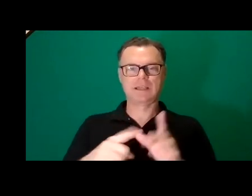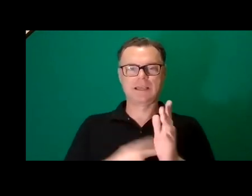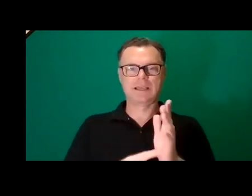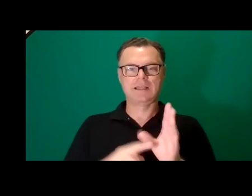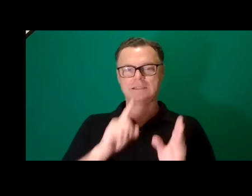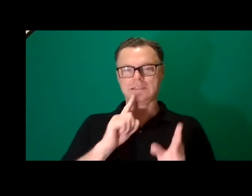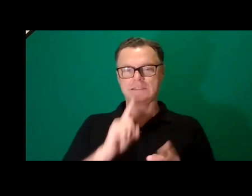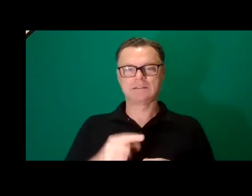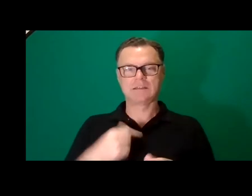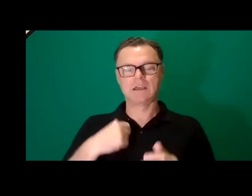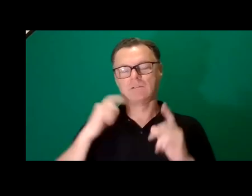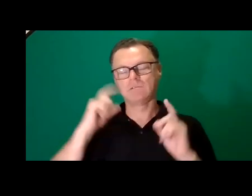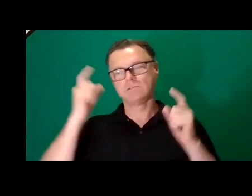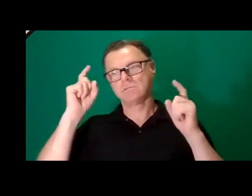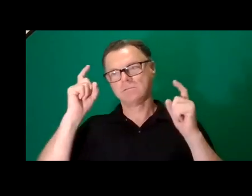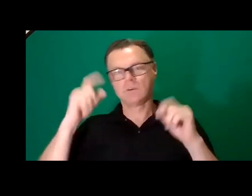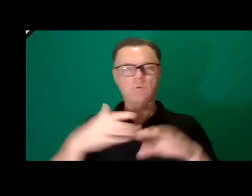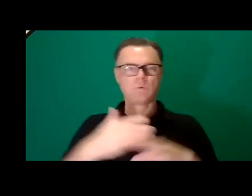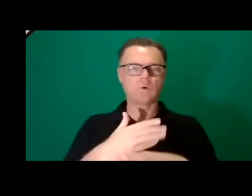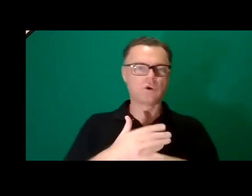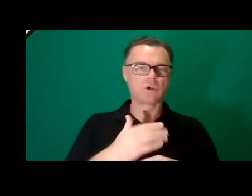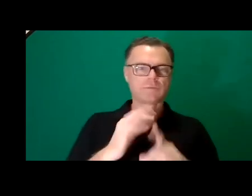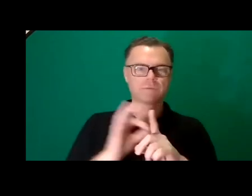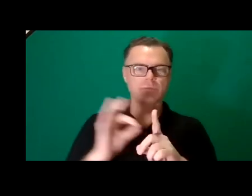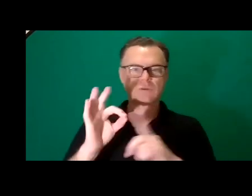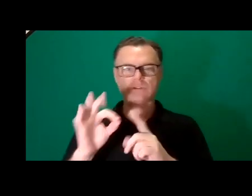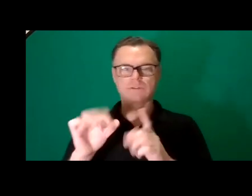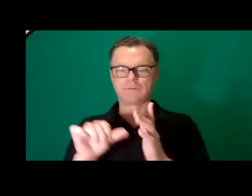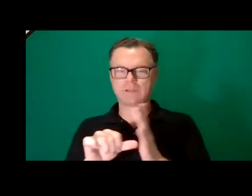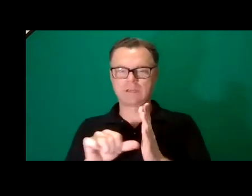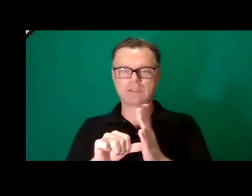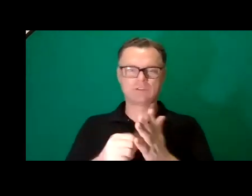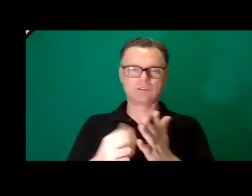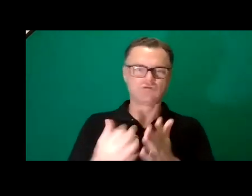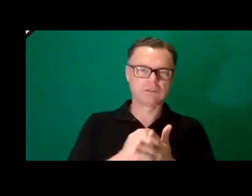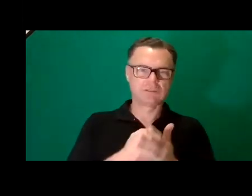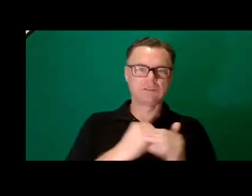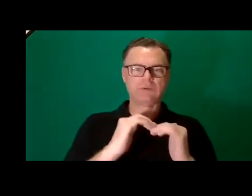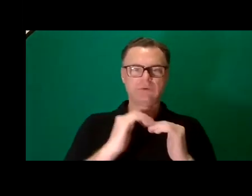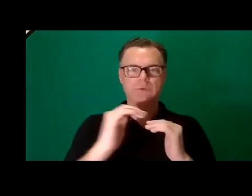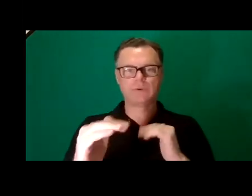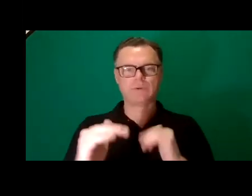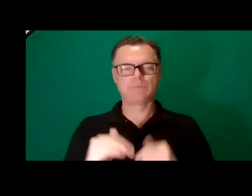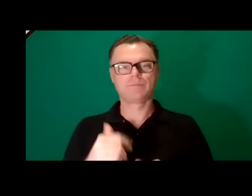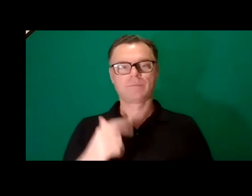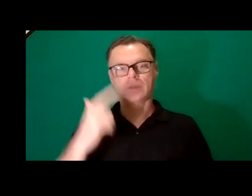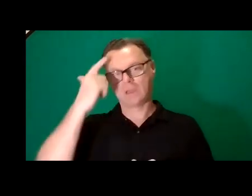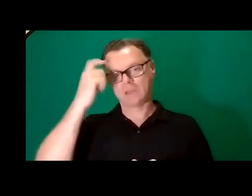stress about work opportunities and financial security and the idea that my occupation at